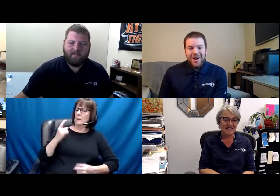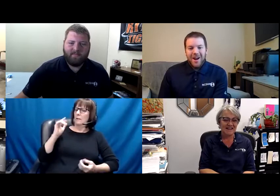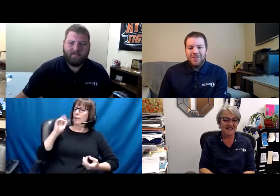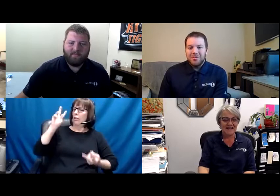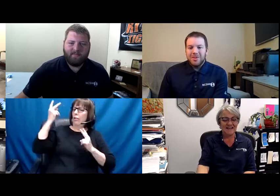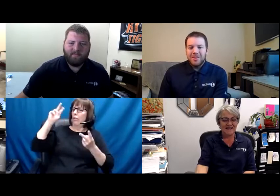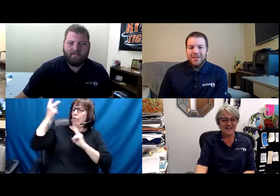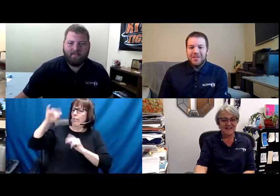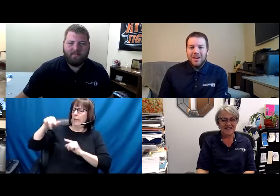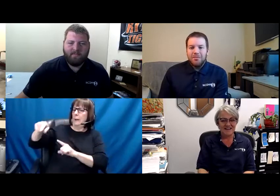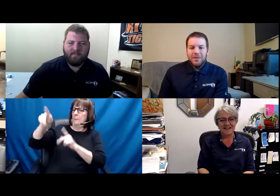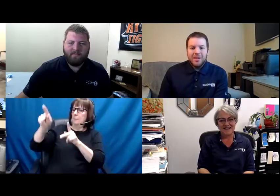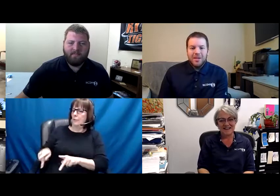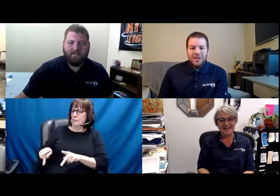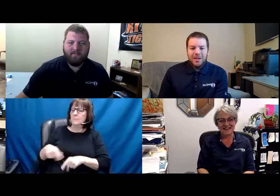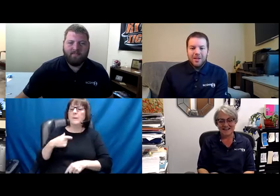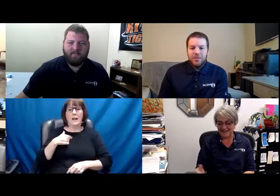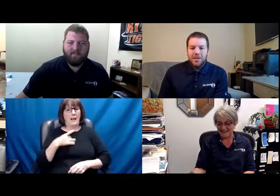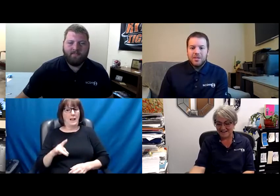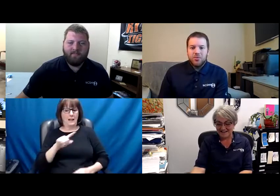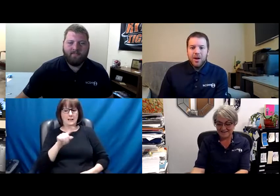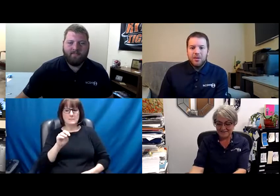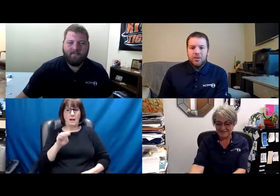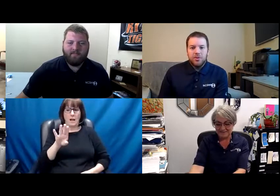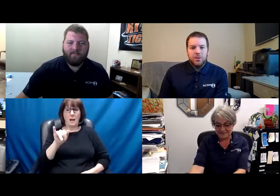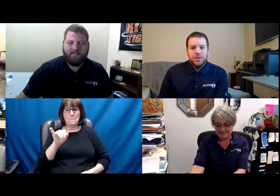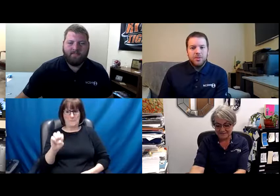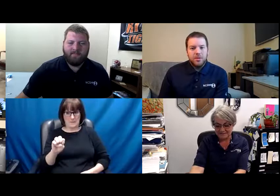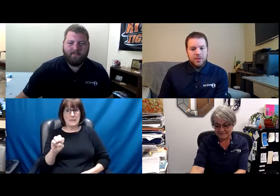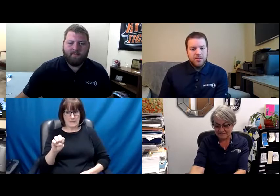I also really like the zombie take that a lot of events have tried to do in the recent years